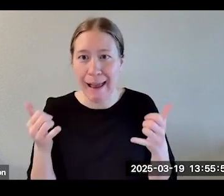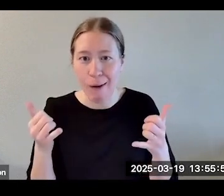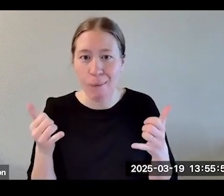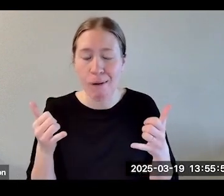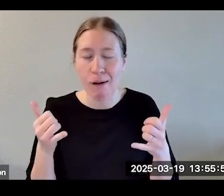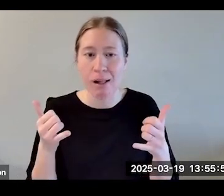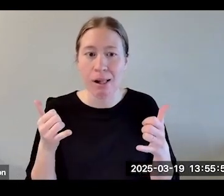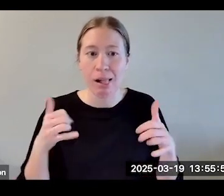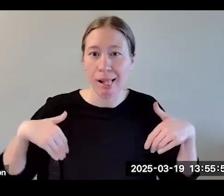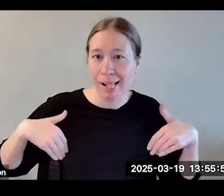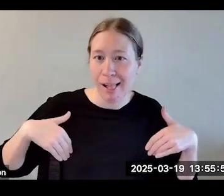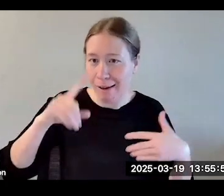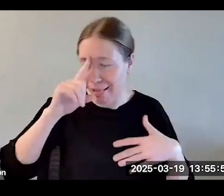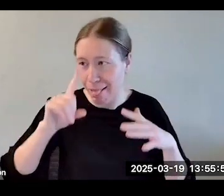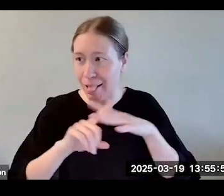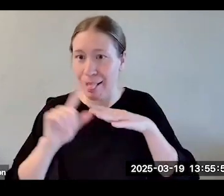using the contact form here.